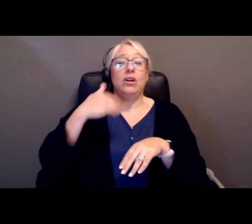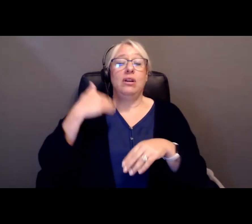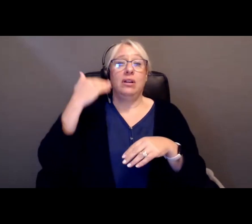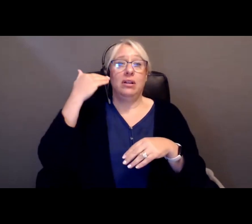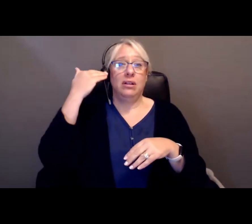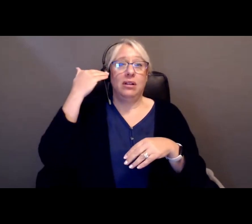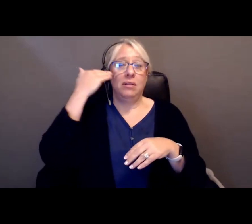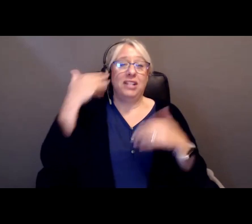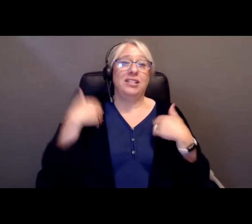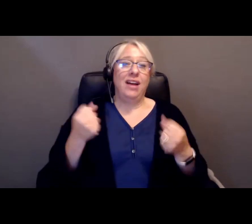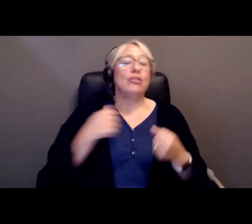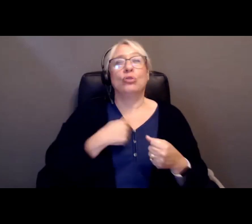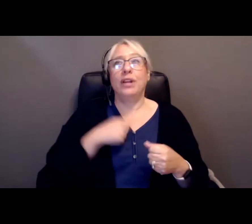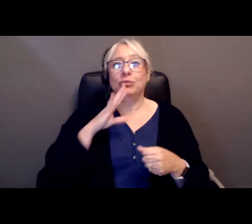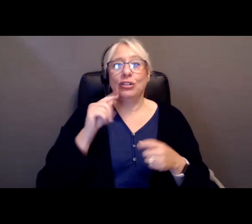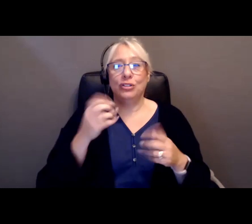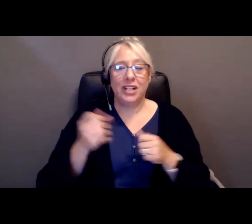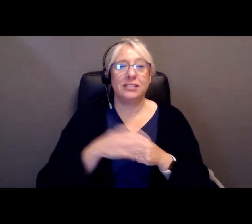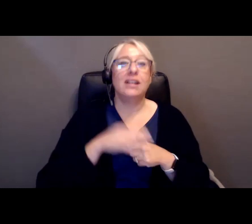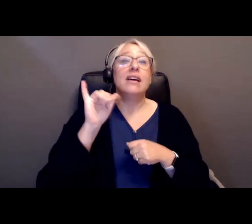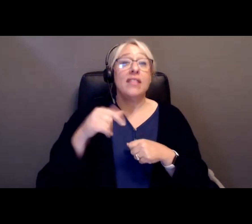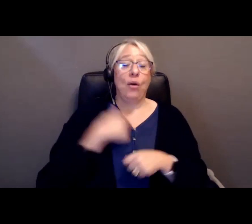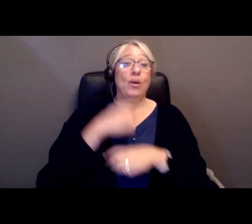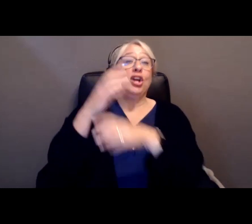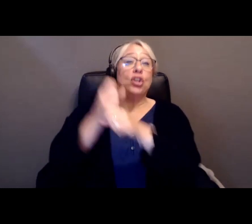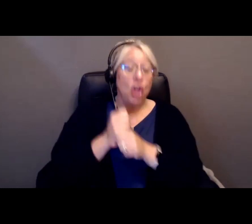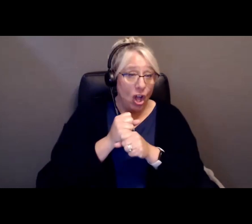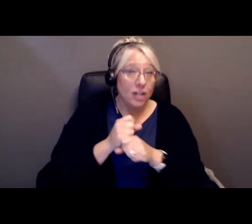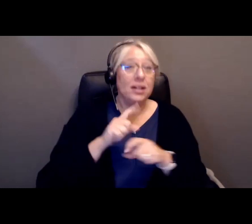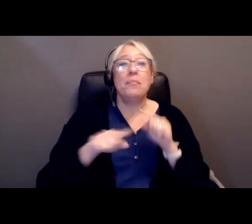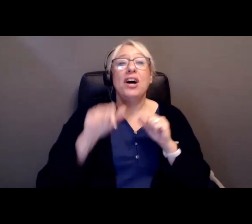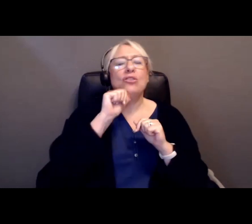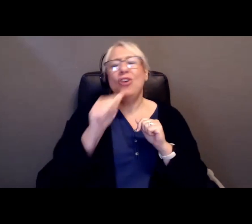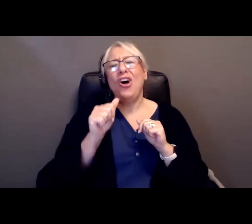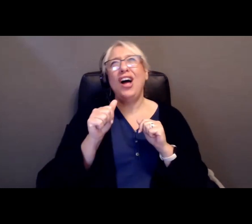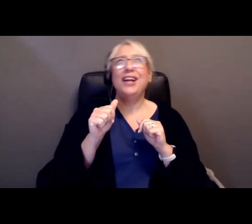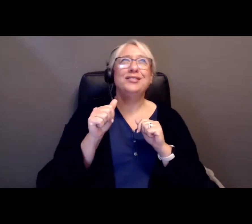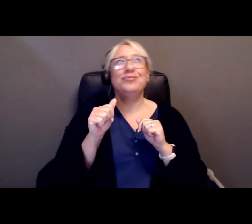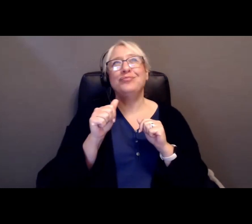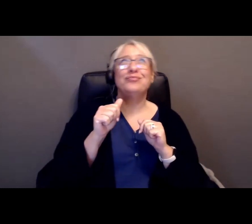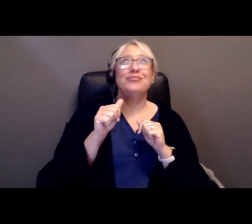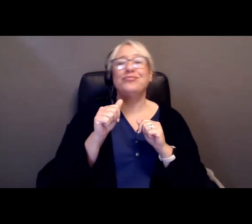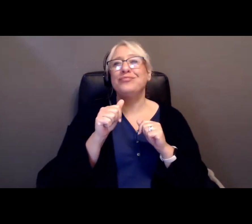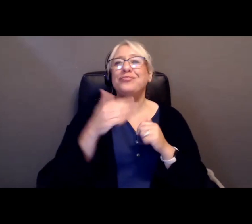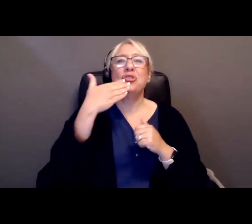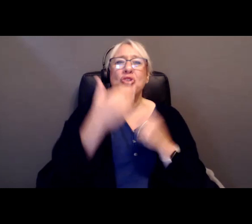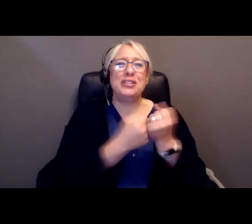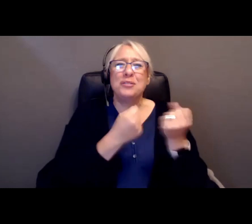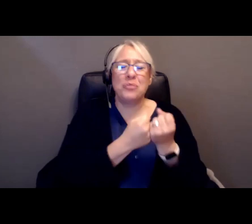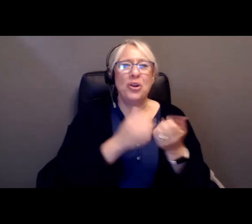which we got, but was not treated in a meaningful way. The community wasn't really allowed to have